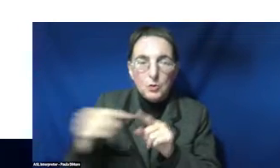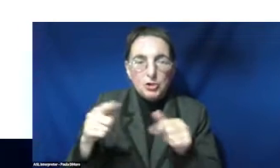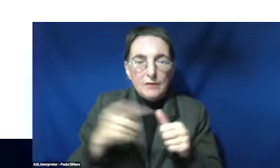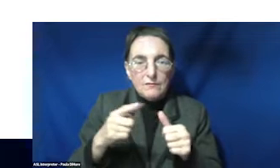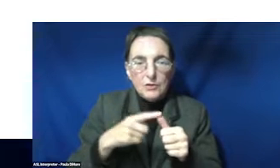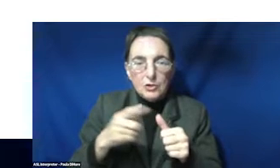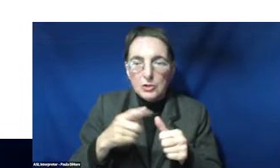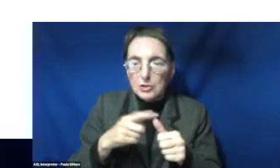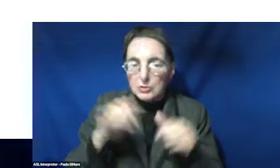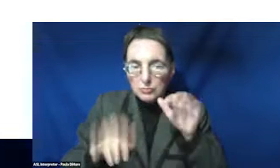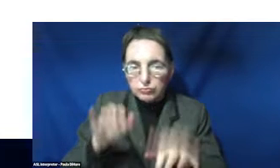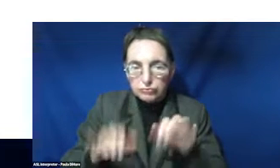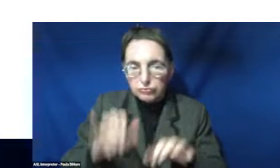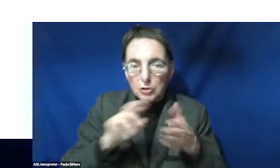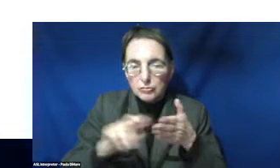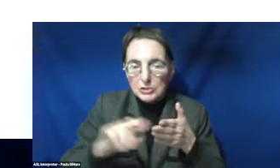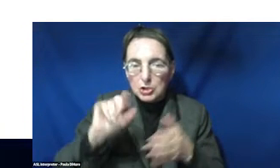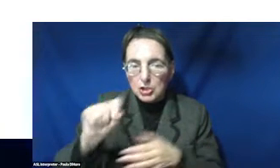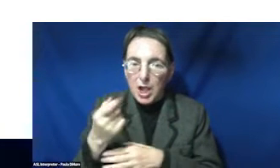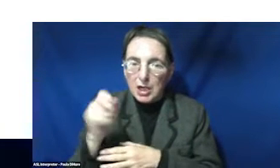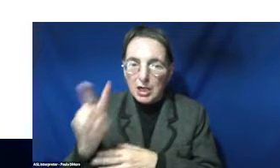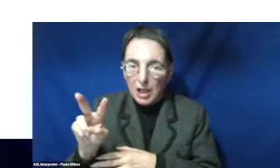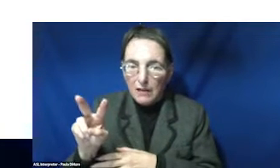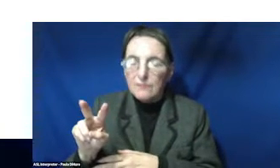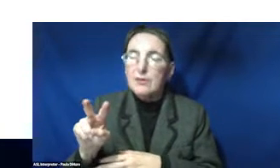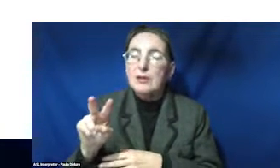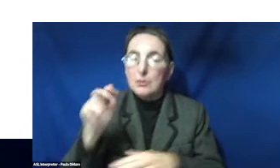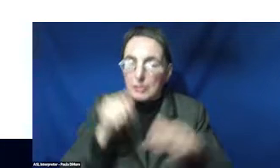And if you have all of the rules that you need, it will be under the awards and reporting.